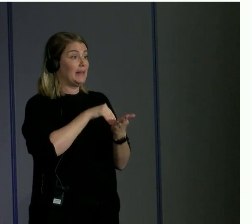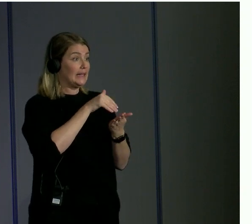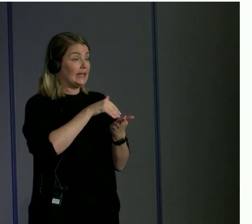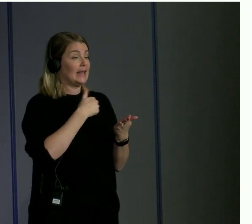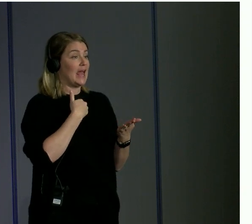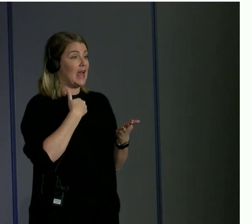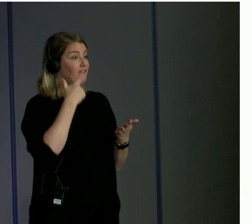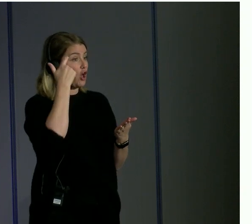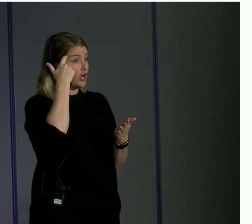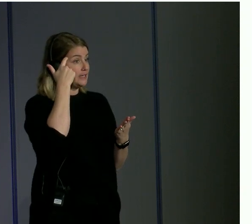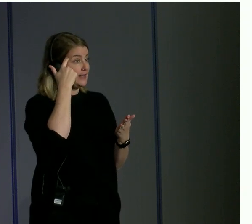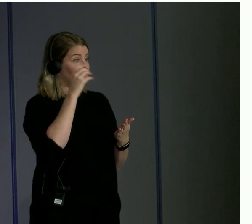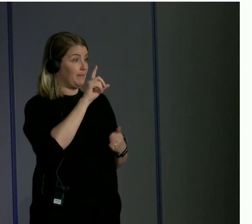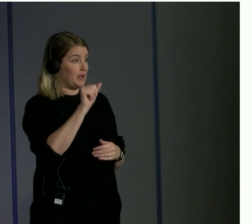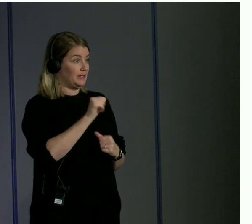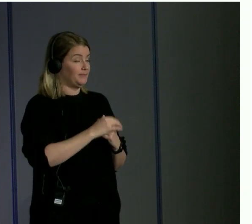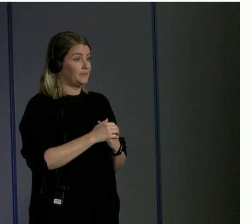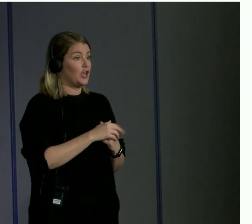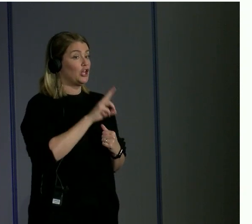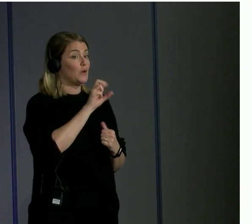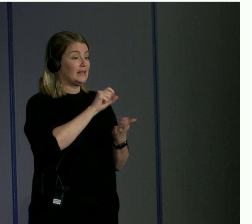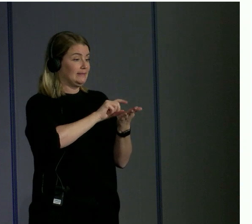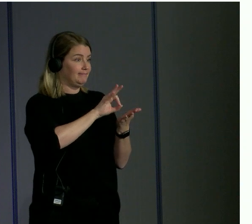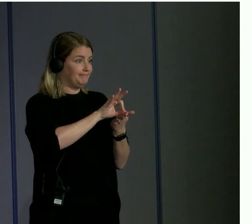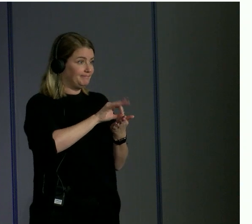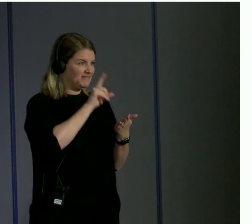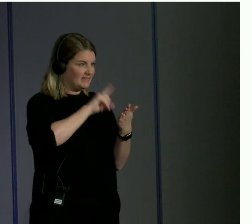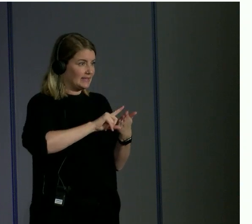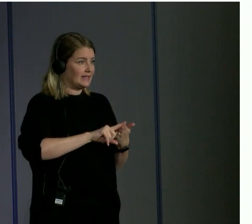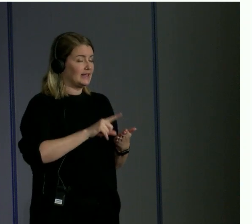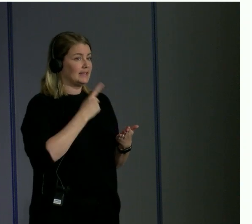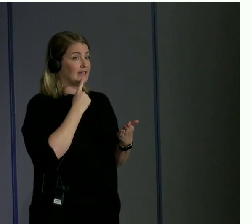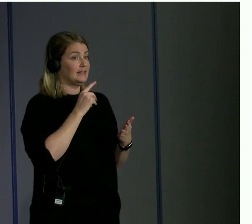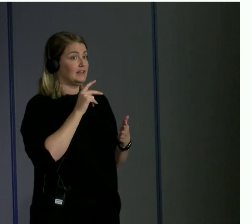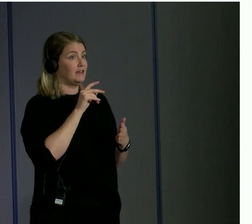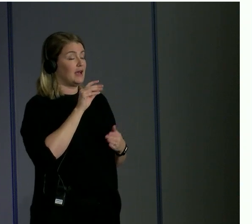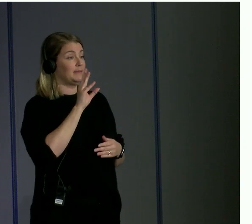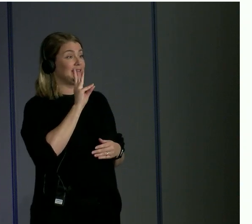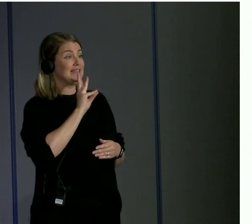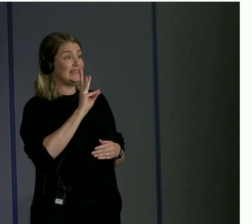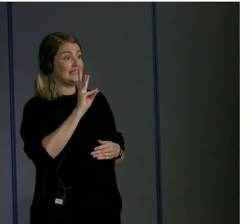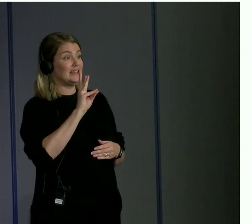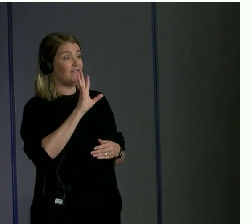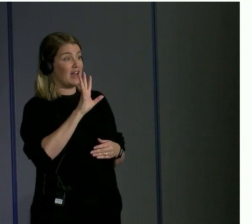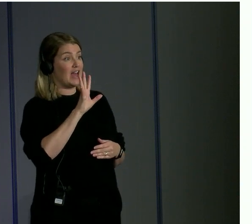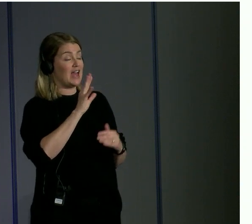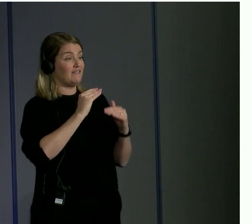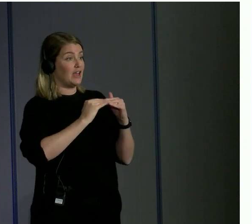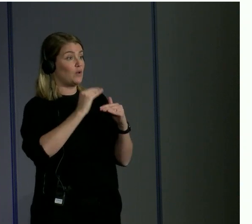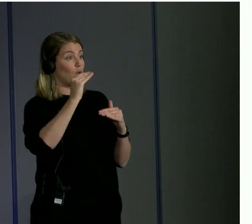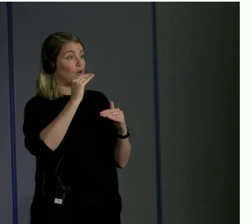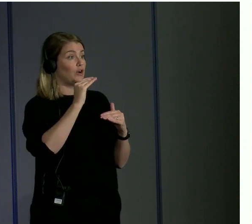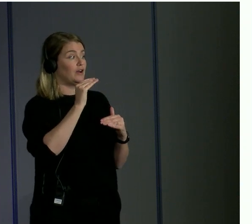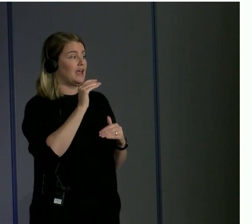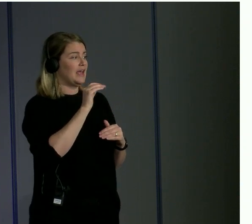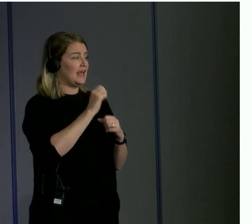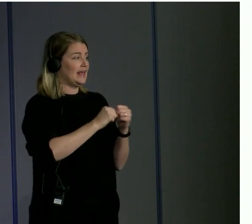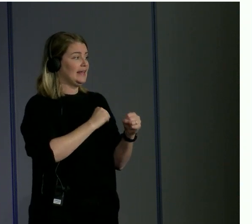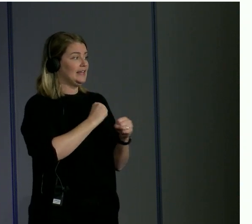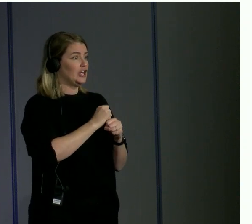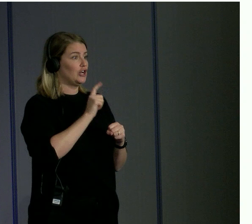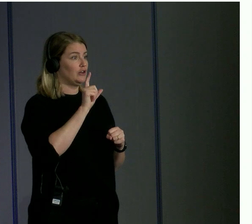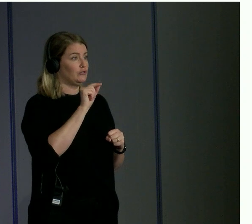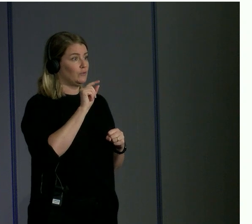The U.S. Census says by 2030, people 65 years and older will outnumber their children. And by 2050,